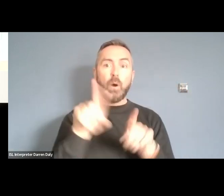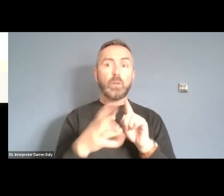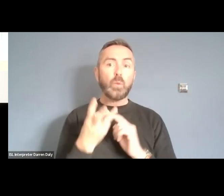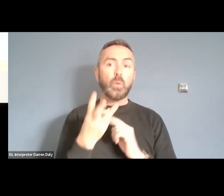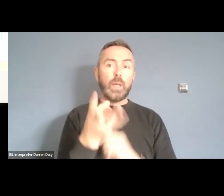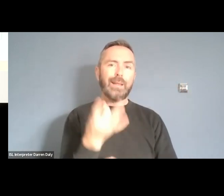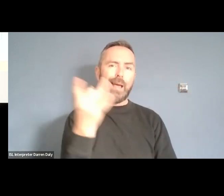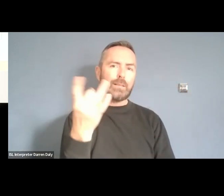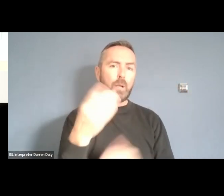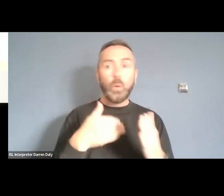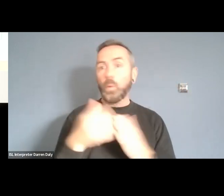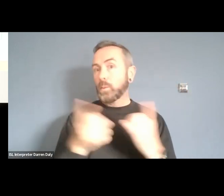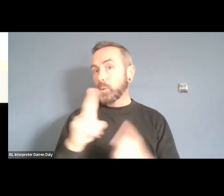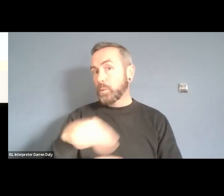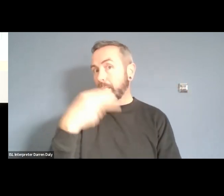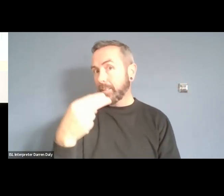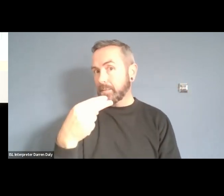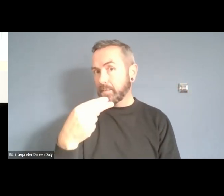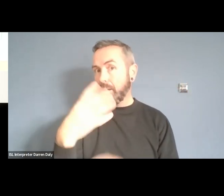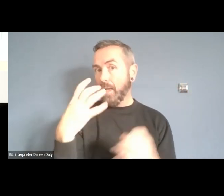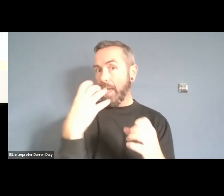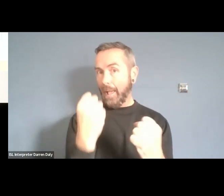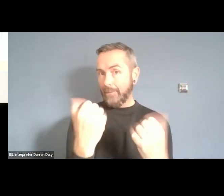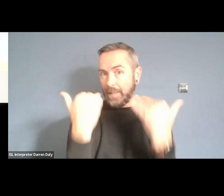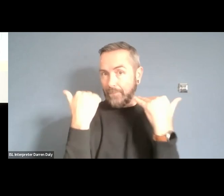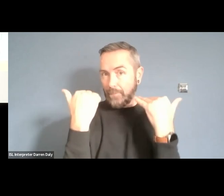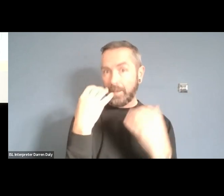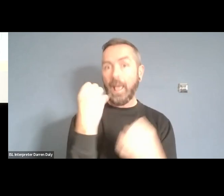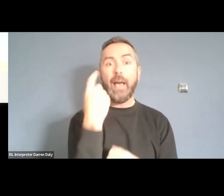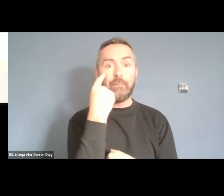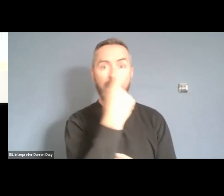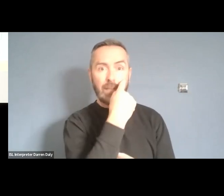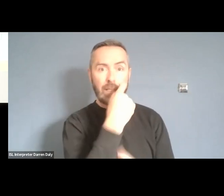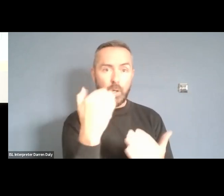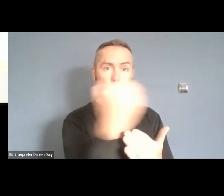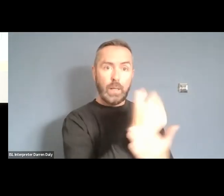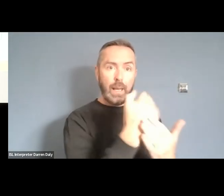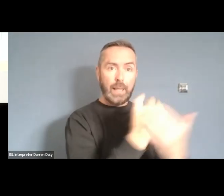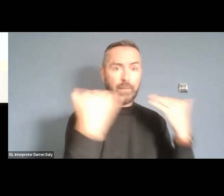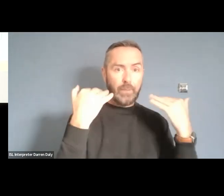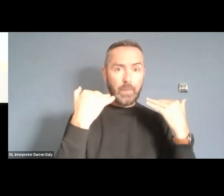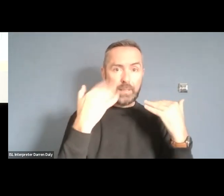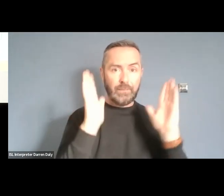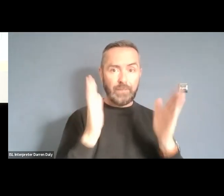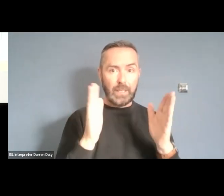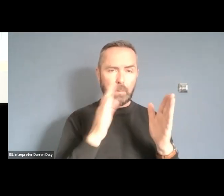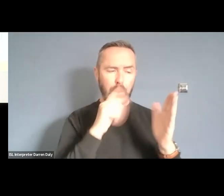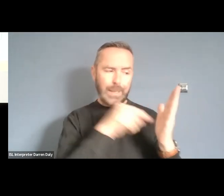Given the information that we have, the evidence that we have and the data that we have now in this survey, what should we do about that?